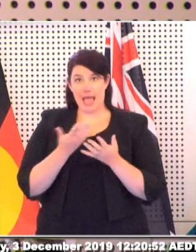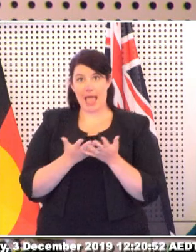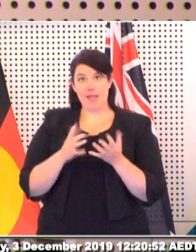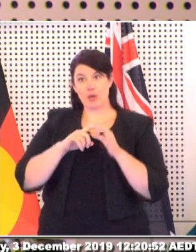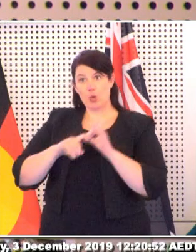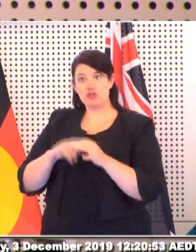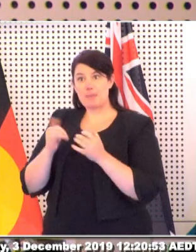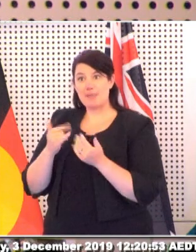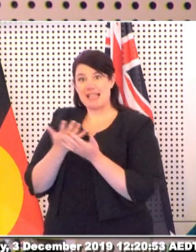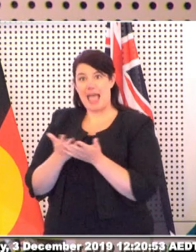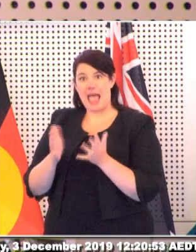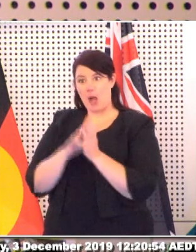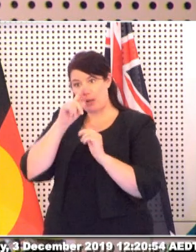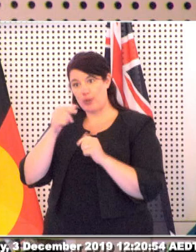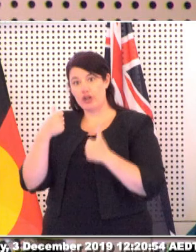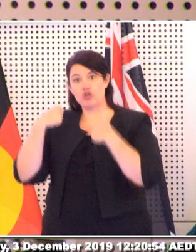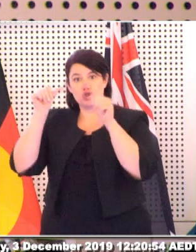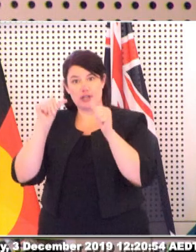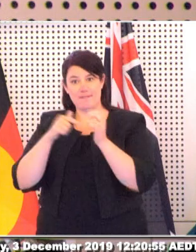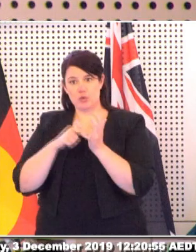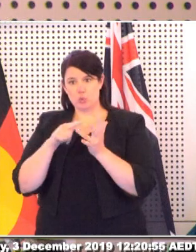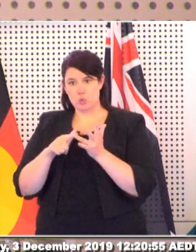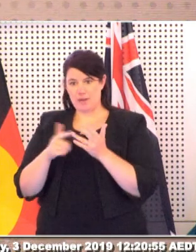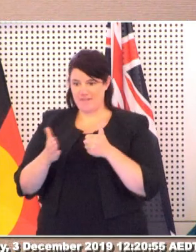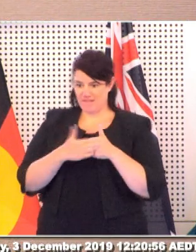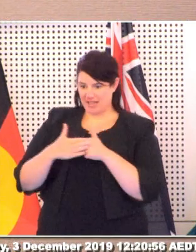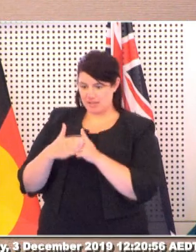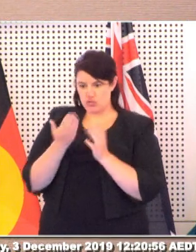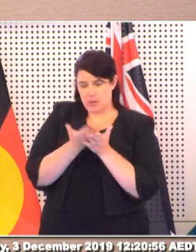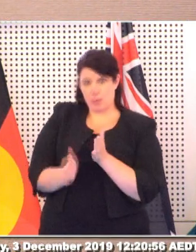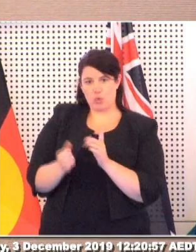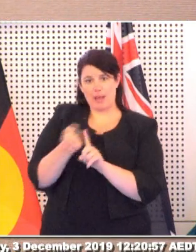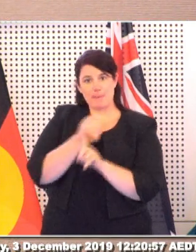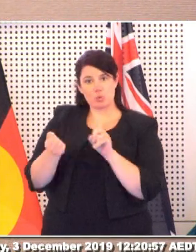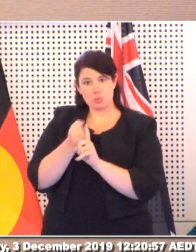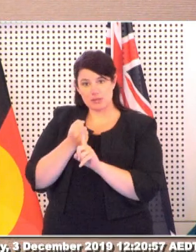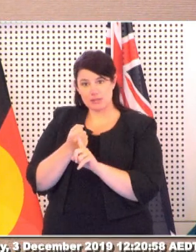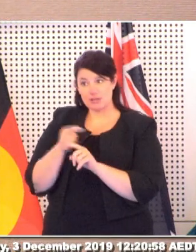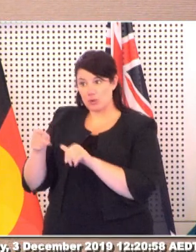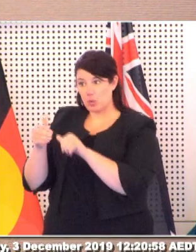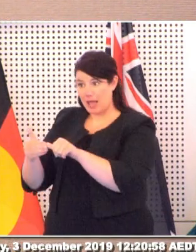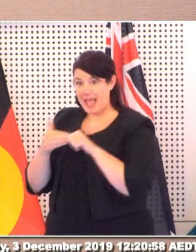question has to be answered. Have I got it sort of semi-right? I would love that.